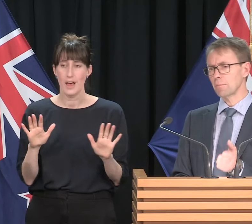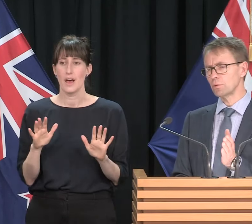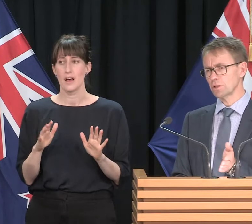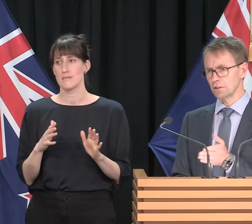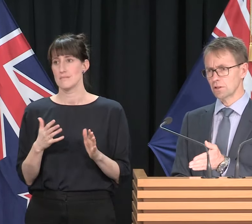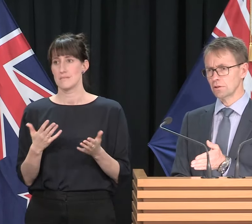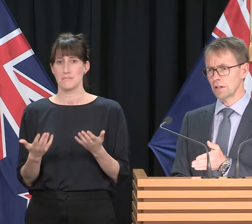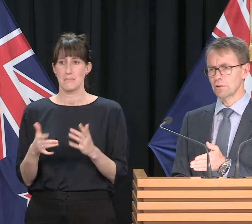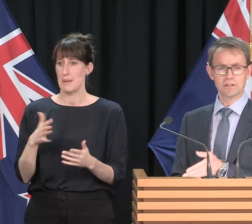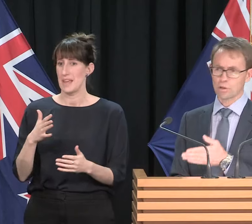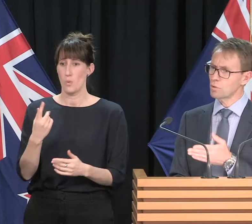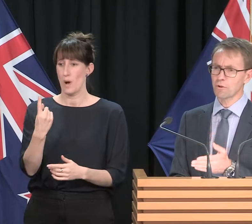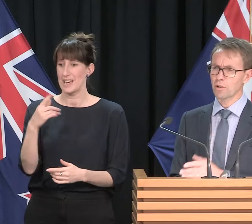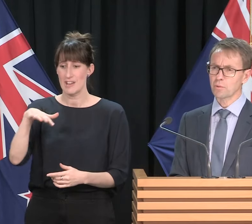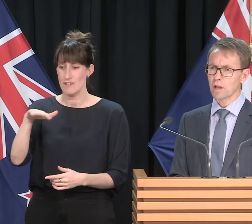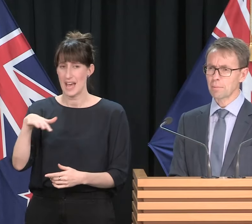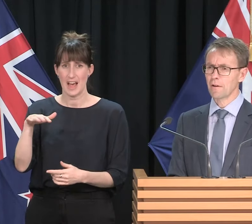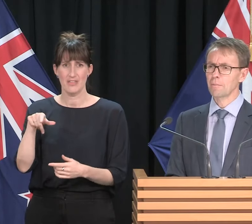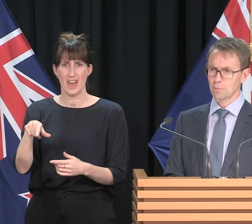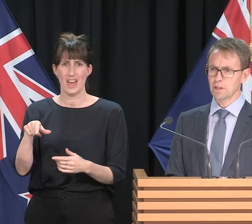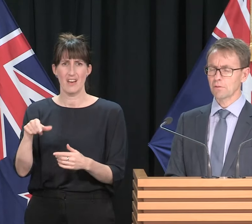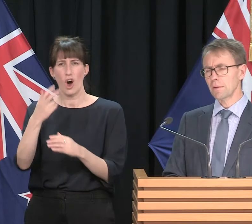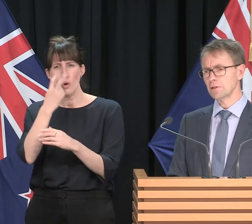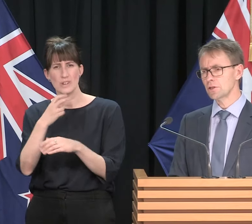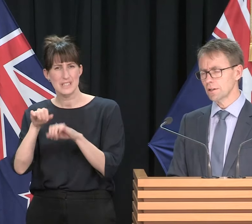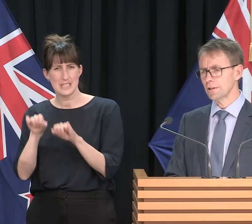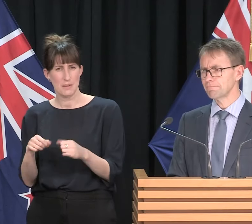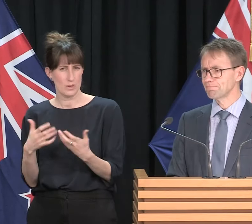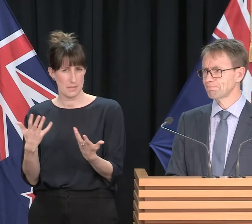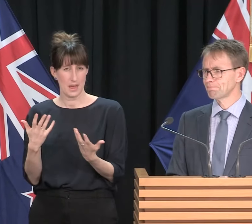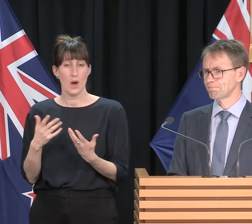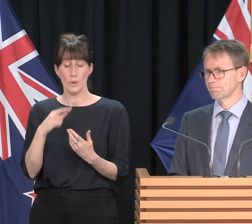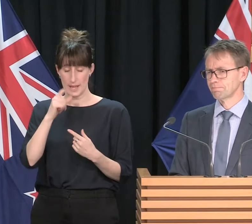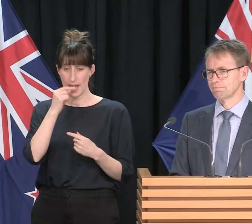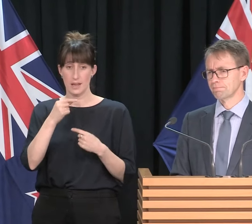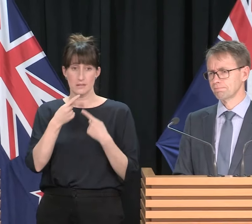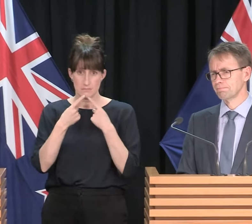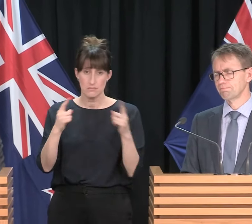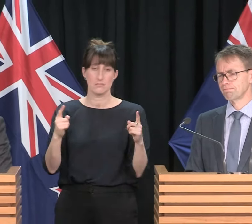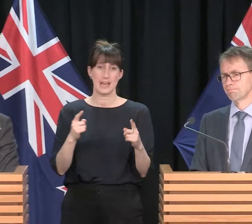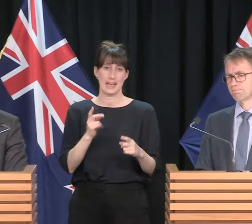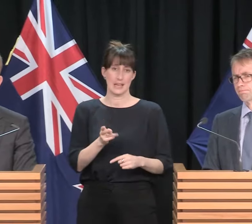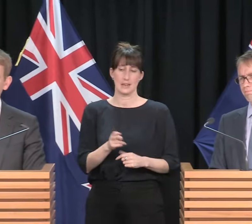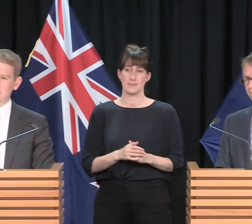act and maintain our very good position that we've found ourselves in as a country. Thanks, Minister.